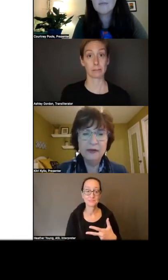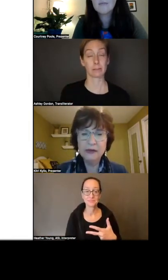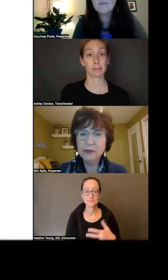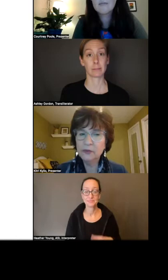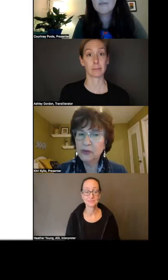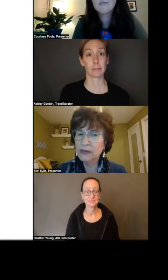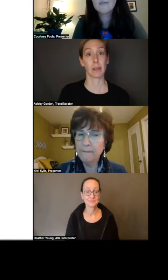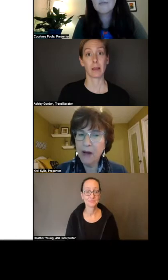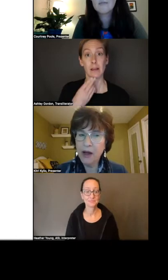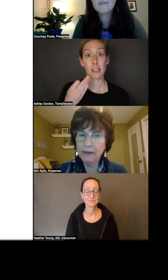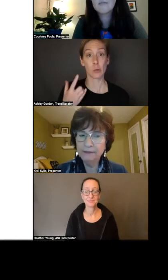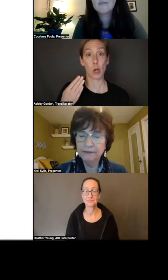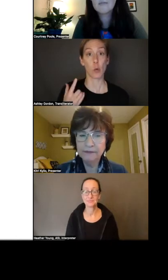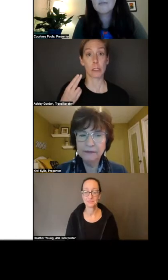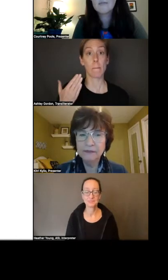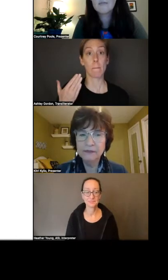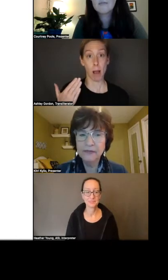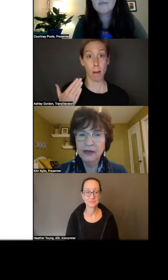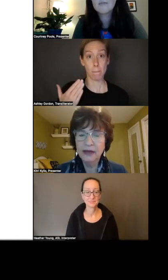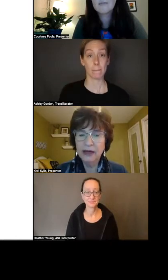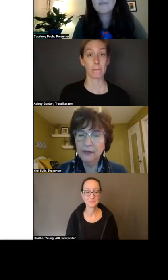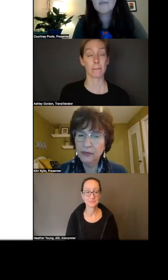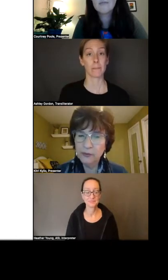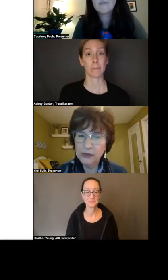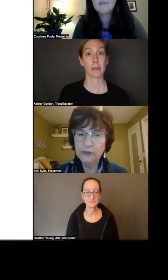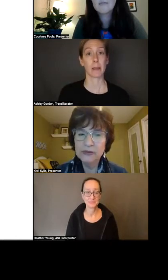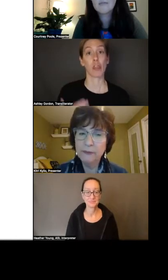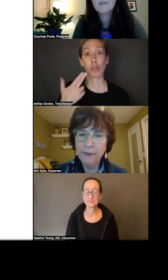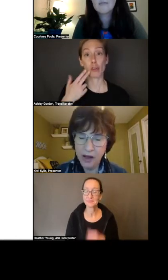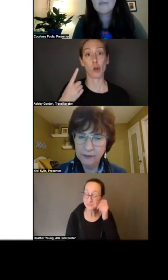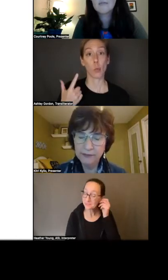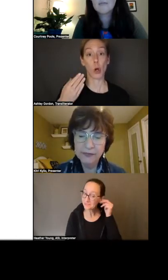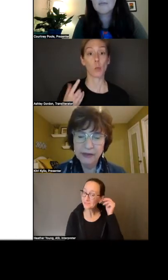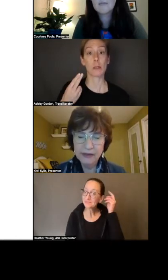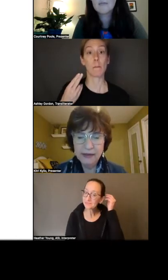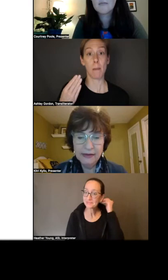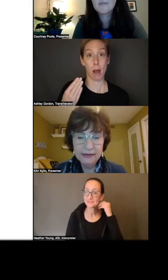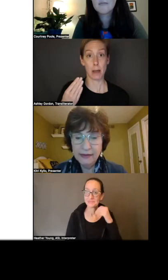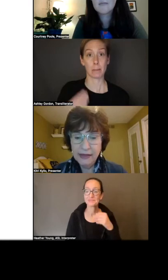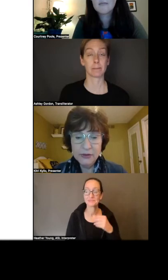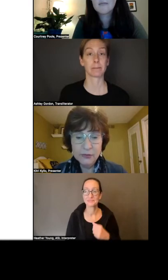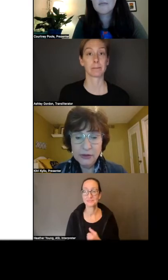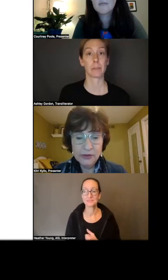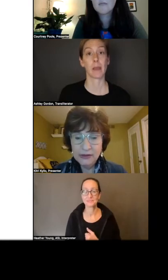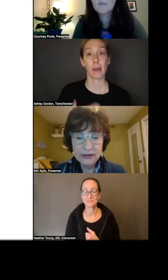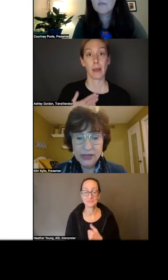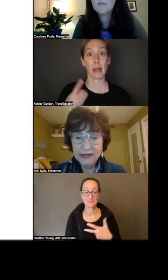the next one was mom, and the third one was Bob. And I'm just wondering in the chat